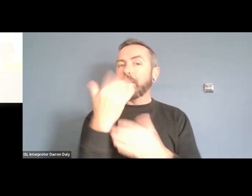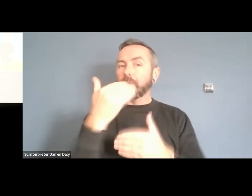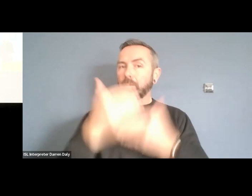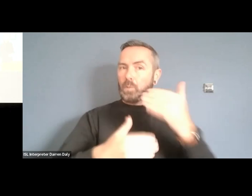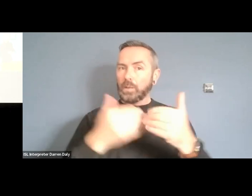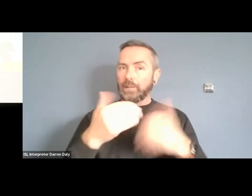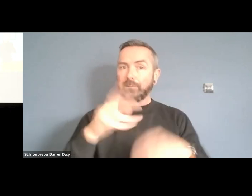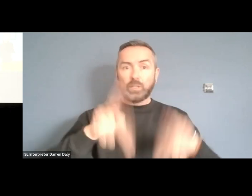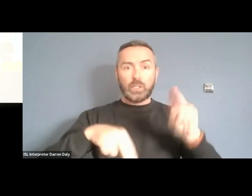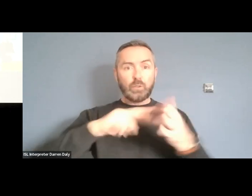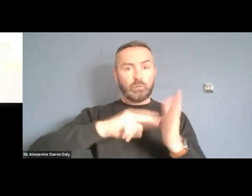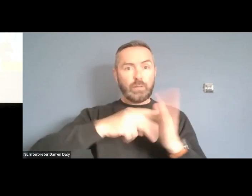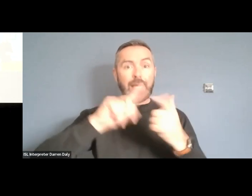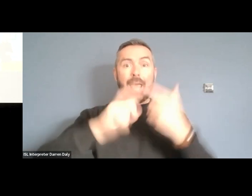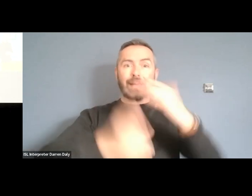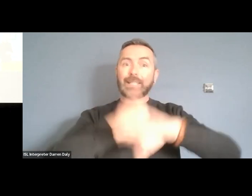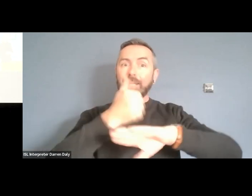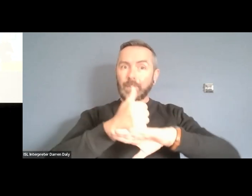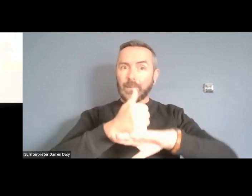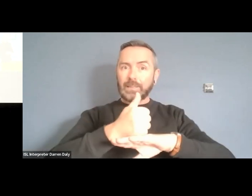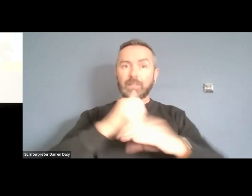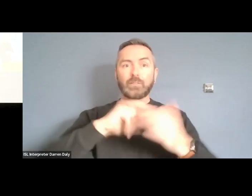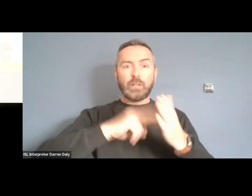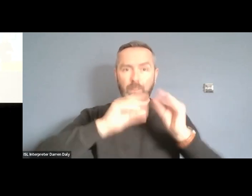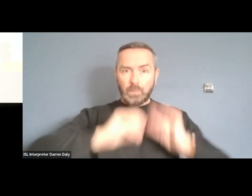strategy and the implementation of that strategy going forward, we would hope